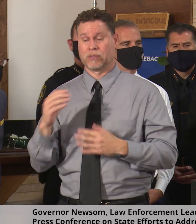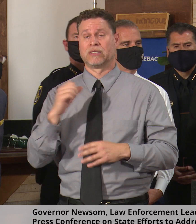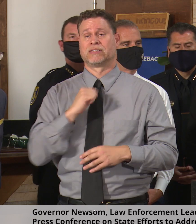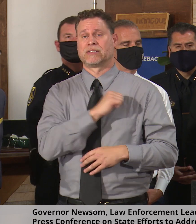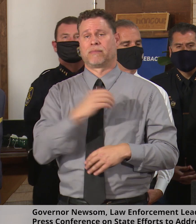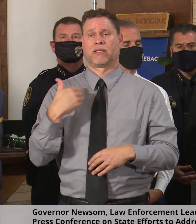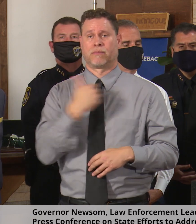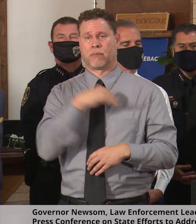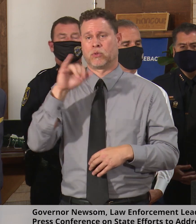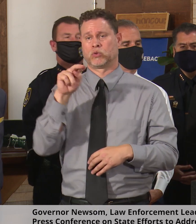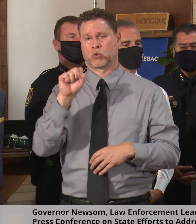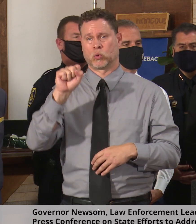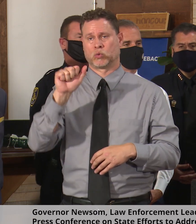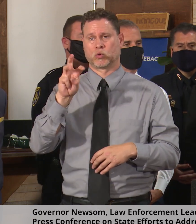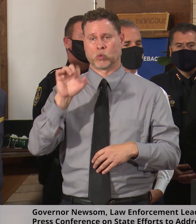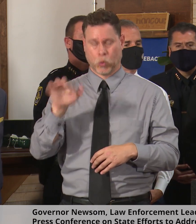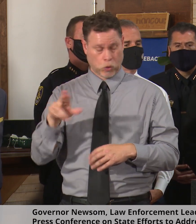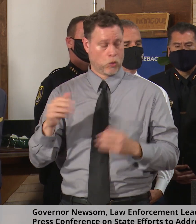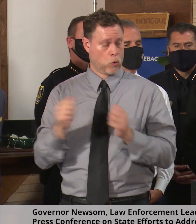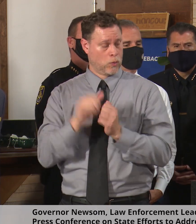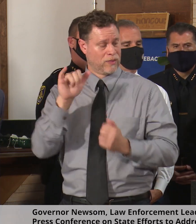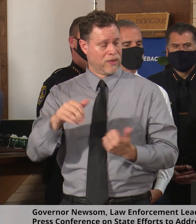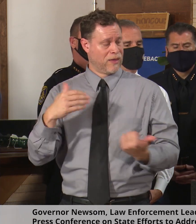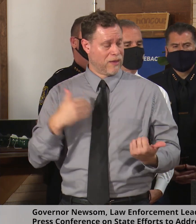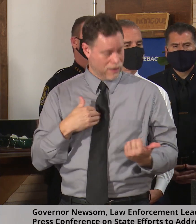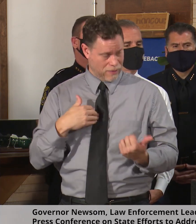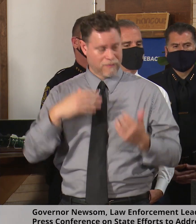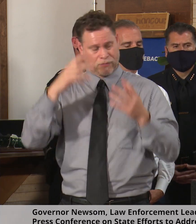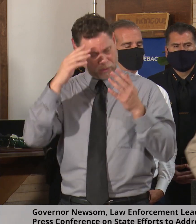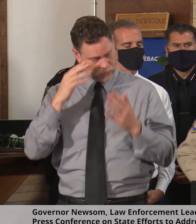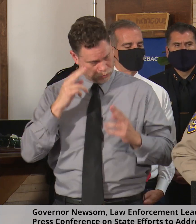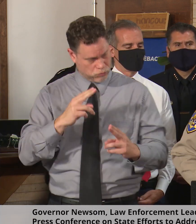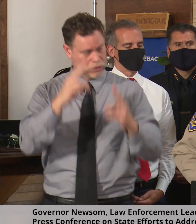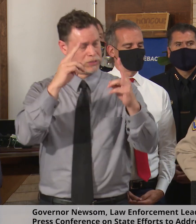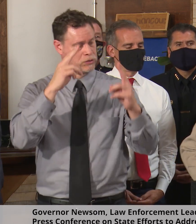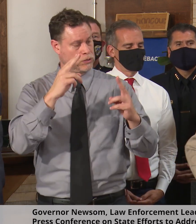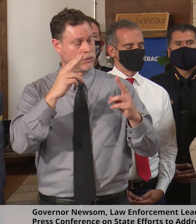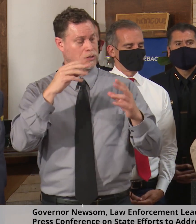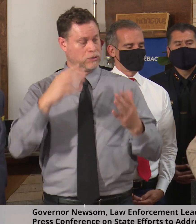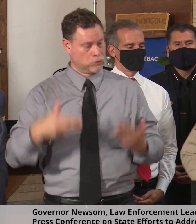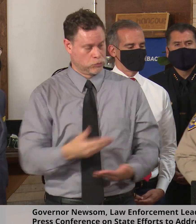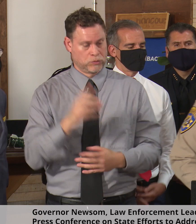Joan Sawyer and with that I have the distinct privilege of introducing governor Gavin Newsom.